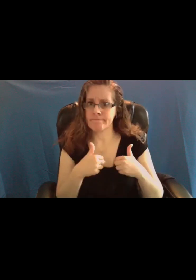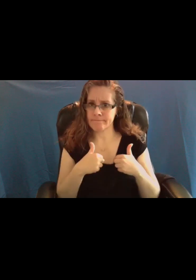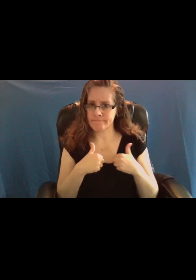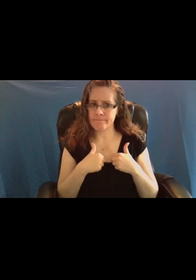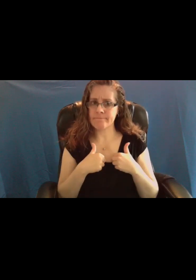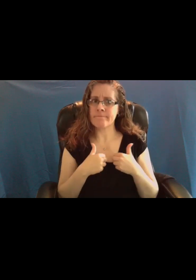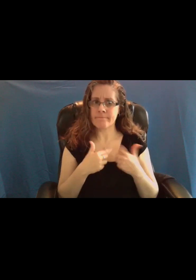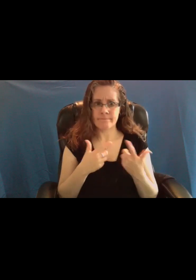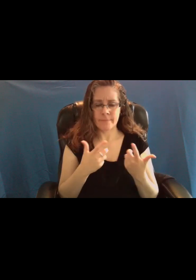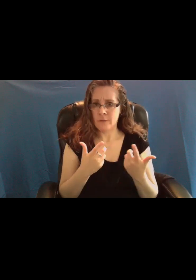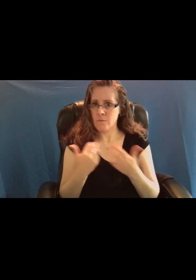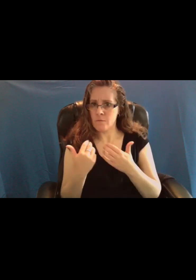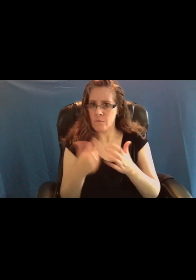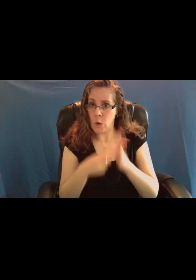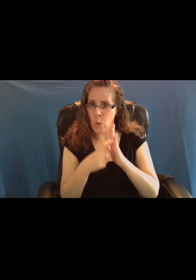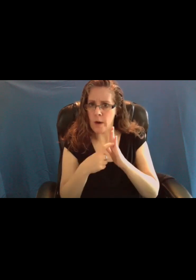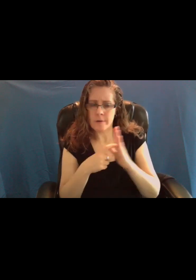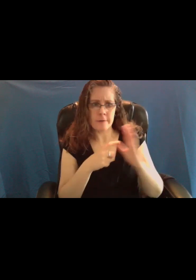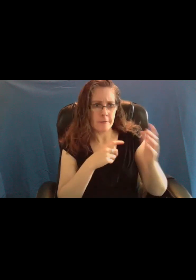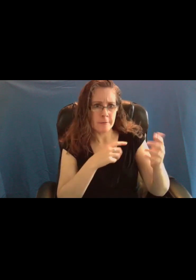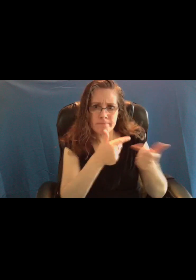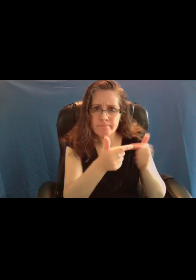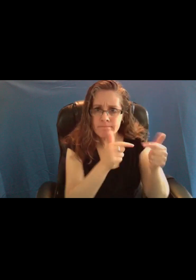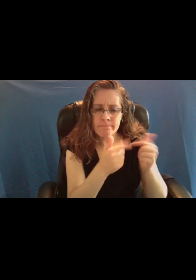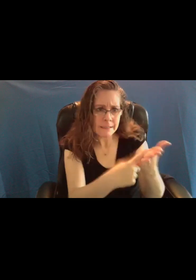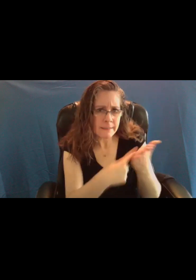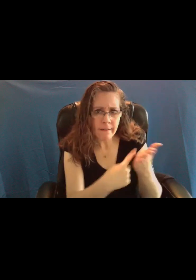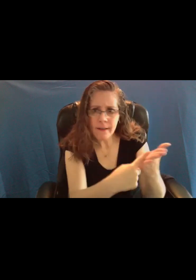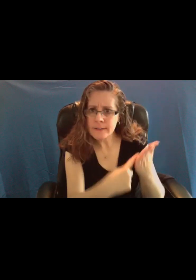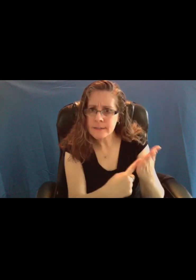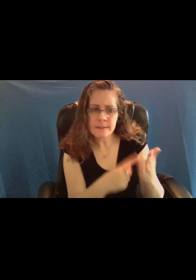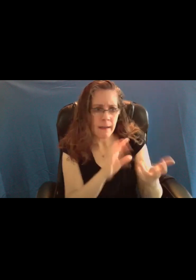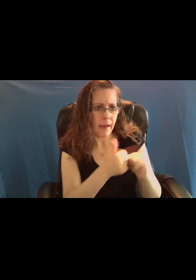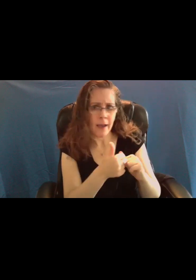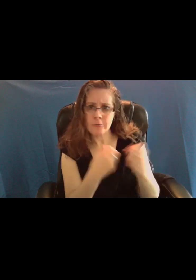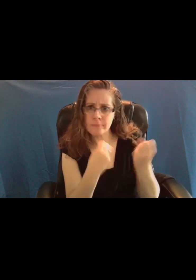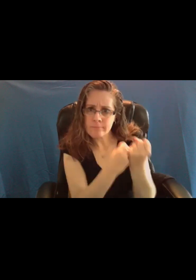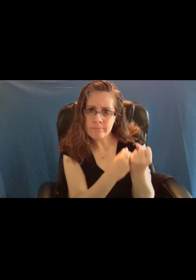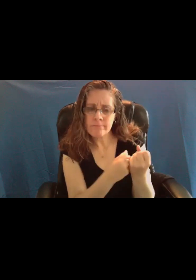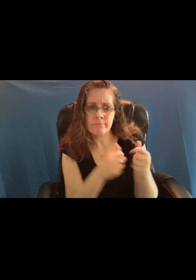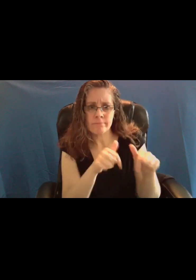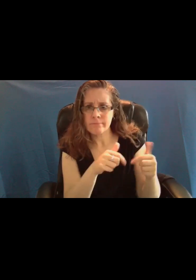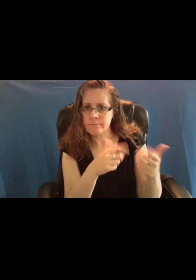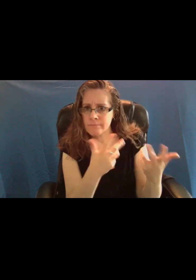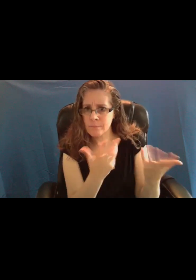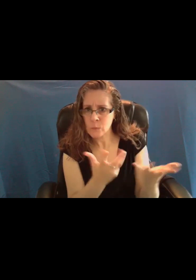to engage in a discussion about how to meet the individual's disability-related need under the circumstances. And of course